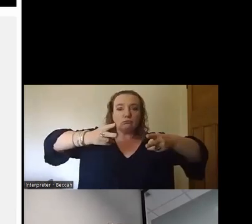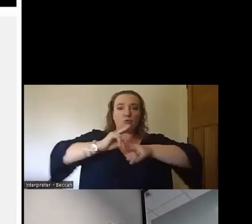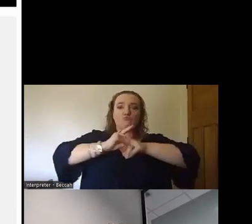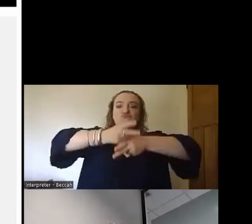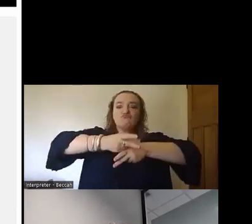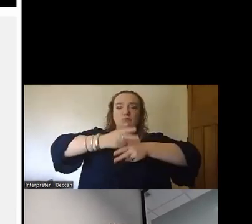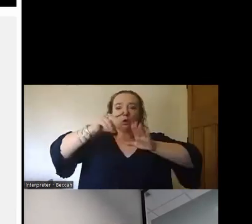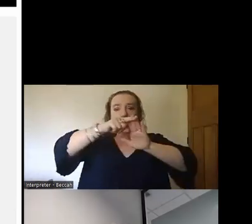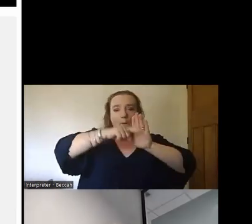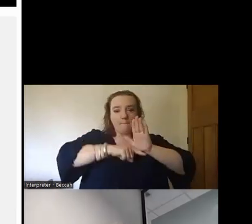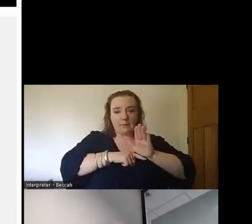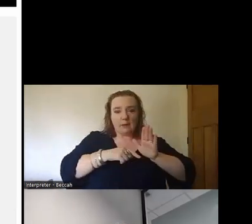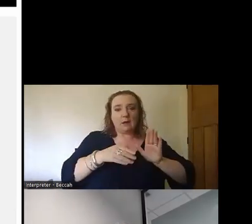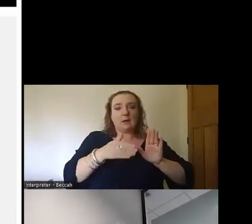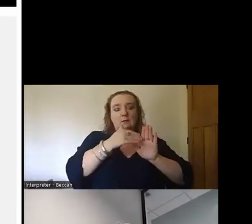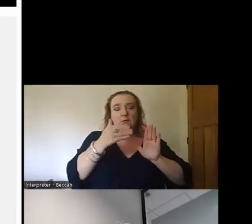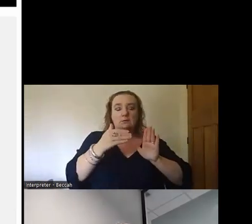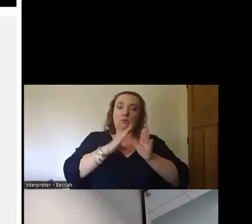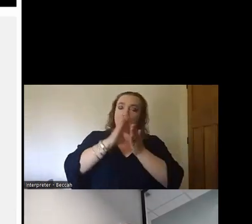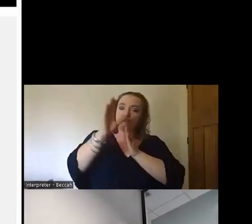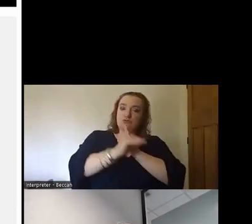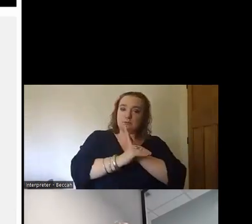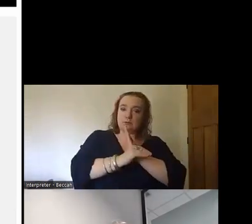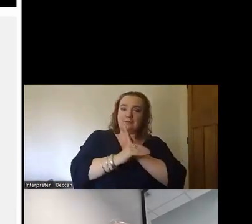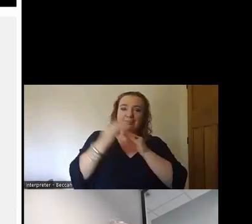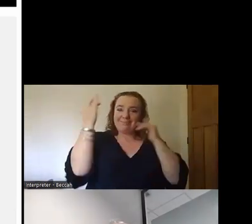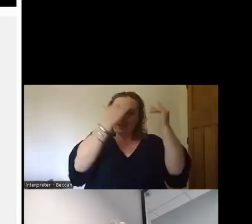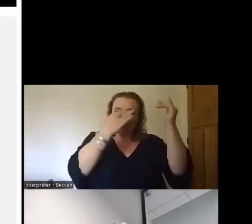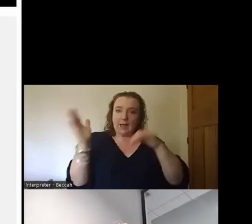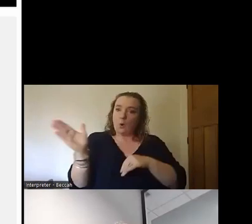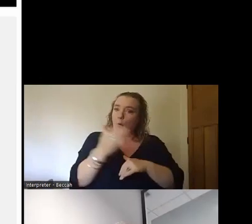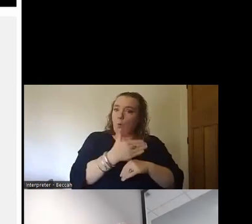the curriculum to think about all learners, to think about the diversity of all learners,